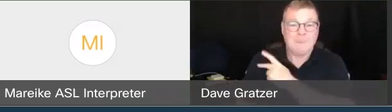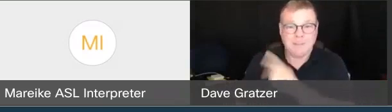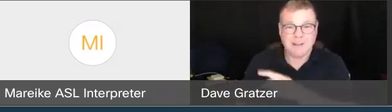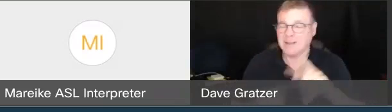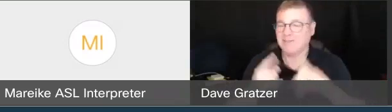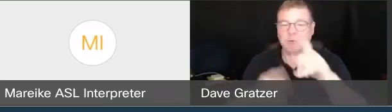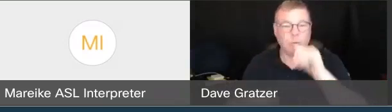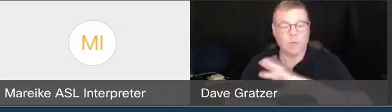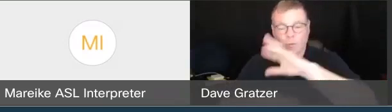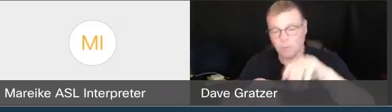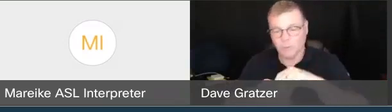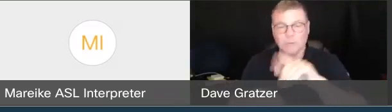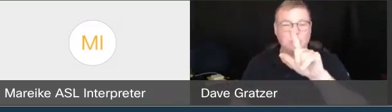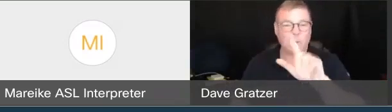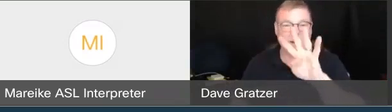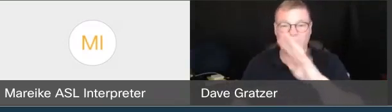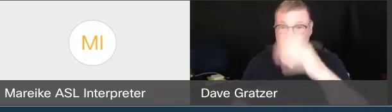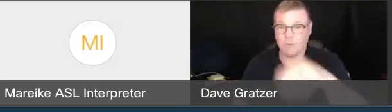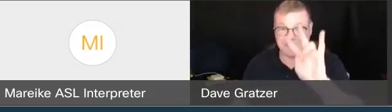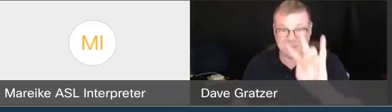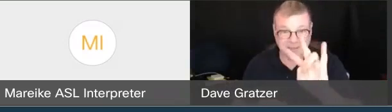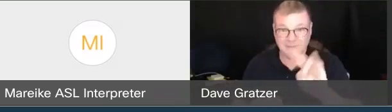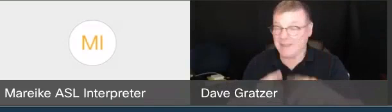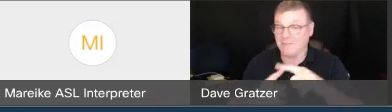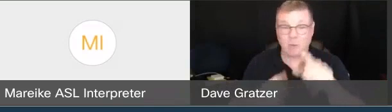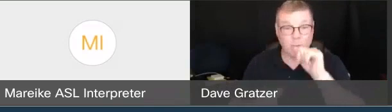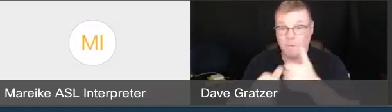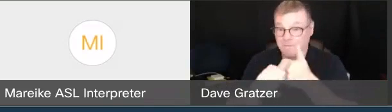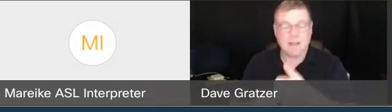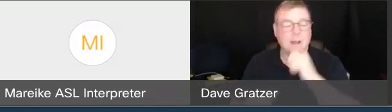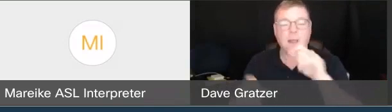if you don't do it correctly, then you may not achieve the same outcomes and then you can say,